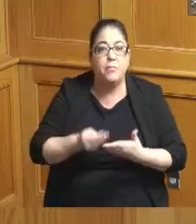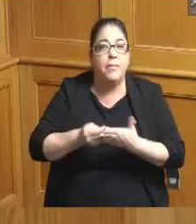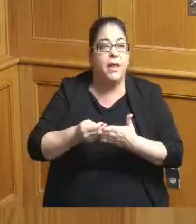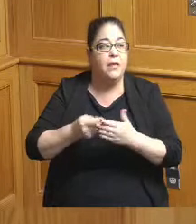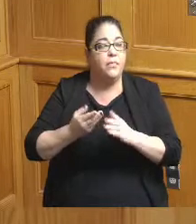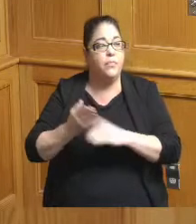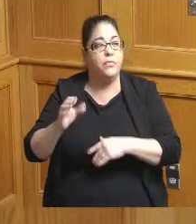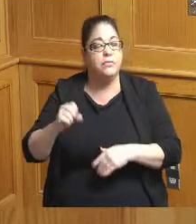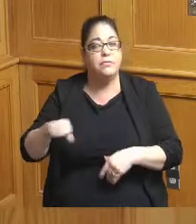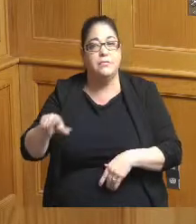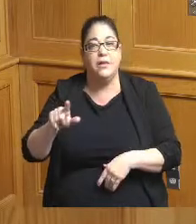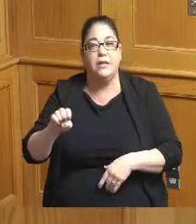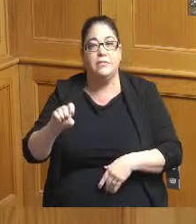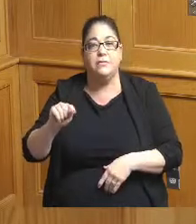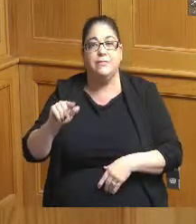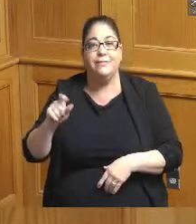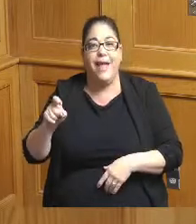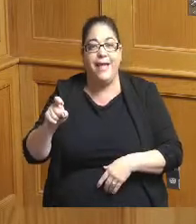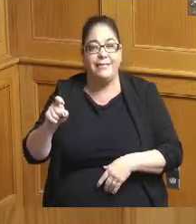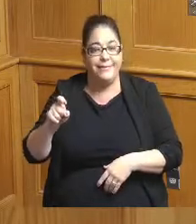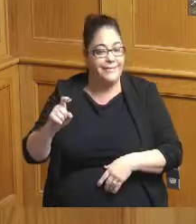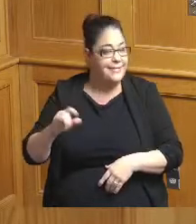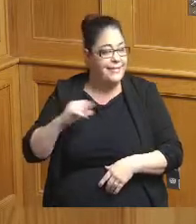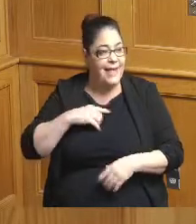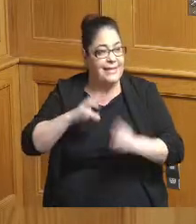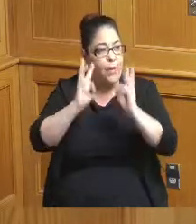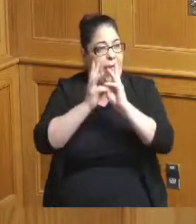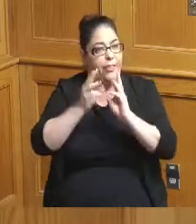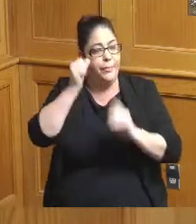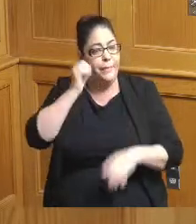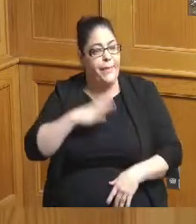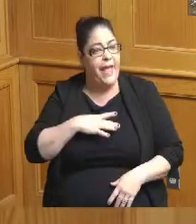weatherman saying it's getting ready to snow we'll get that because they'll run to Kroger's